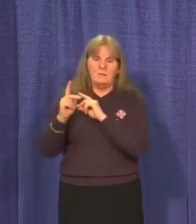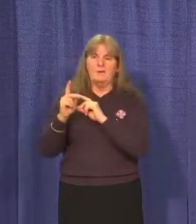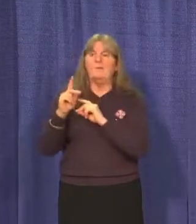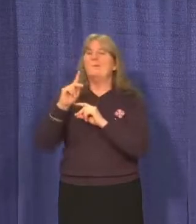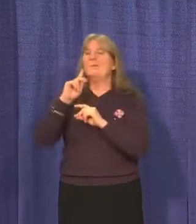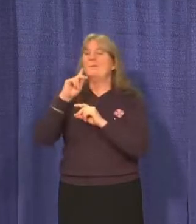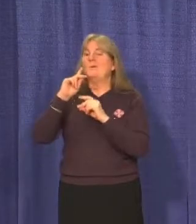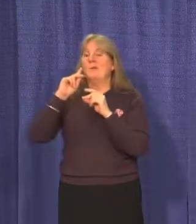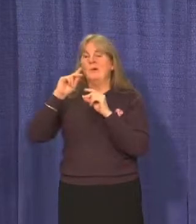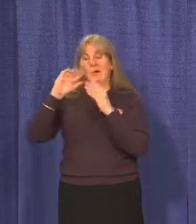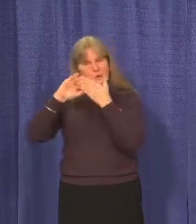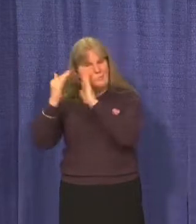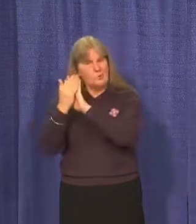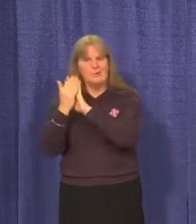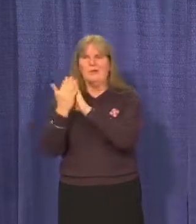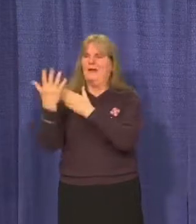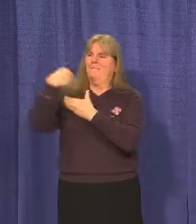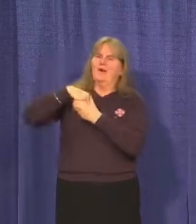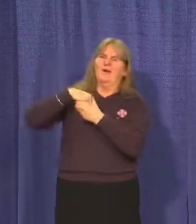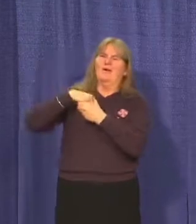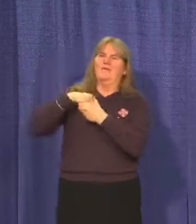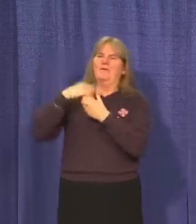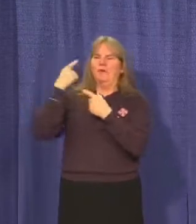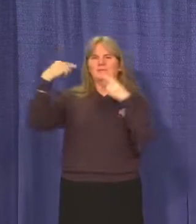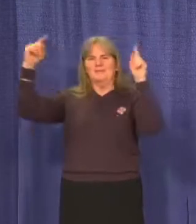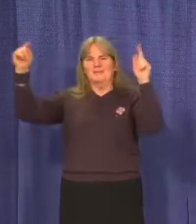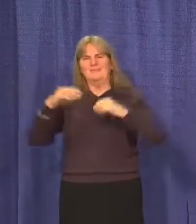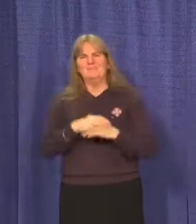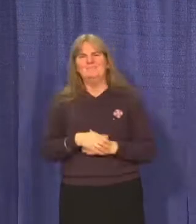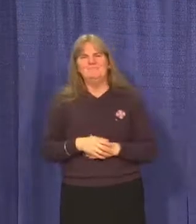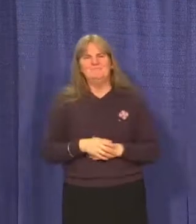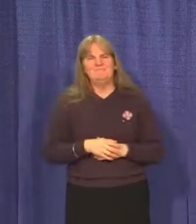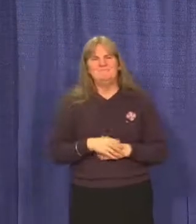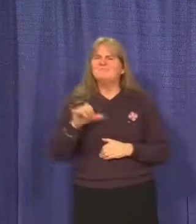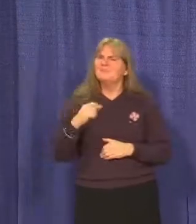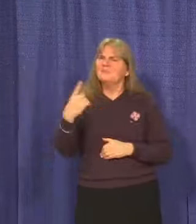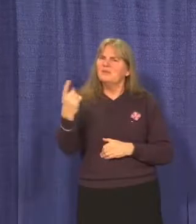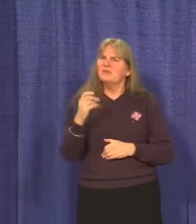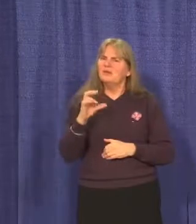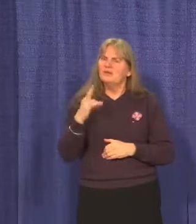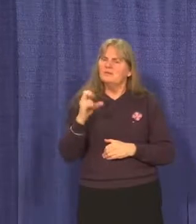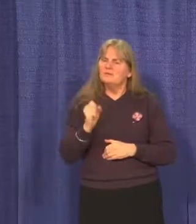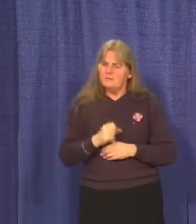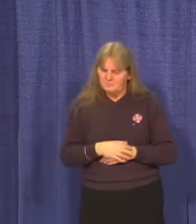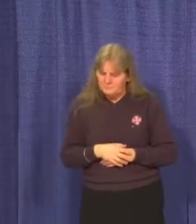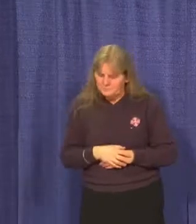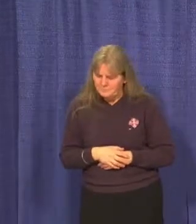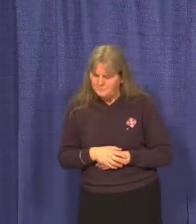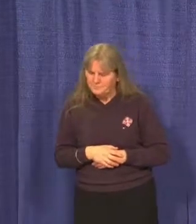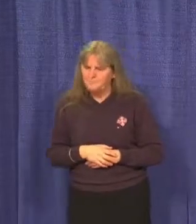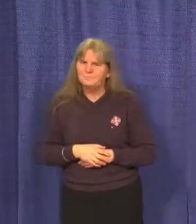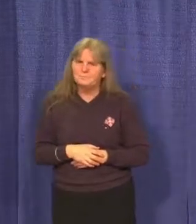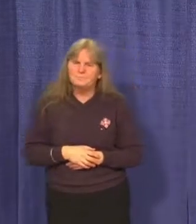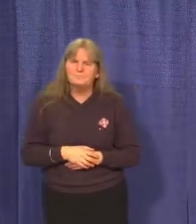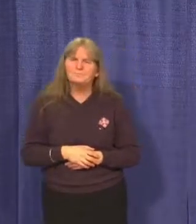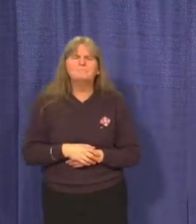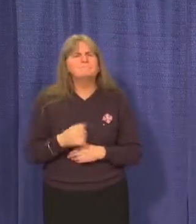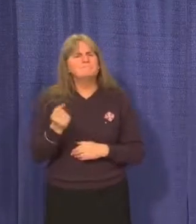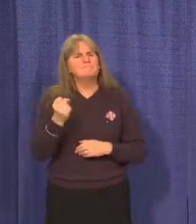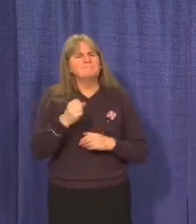a community to make this happen. Pat: Thank you. Follow-up question?